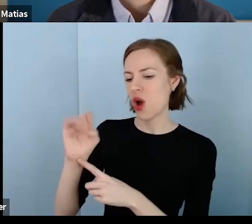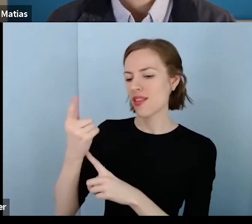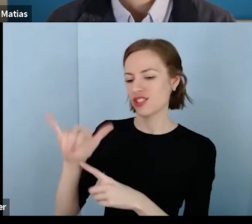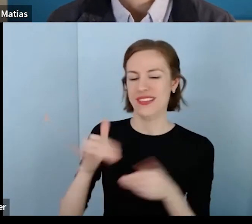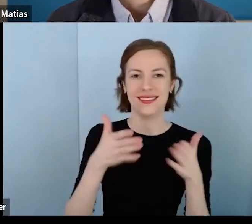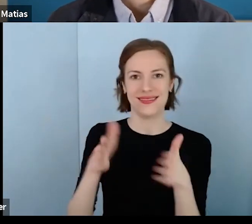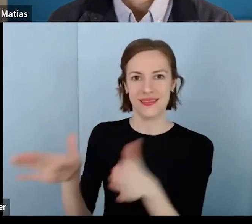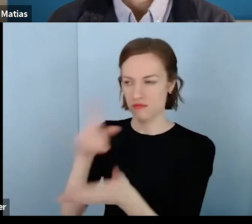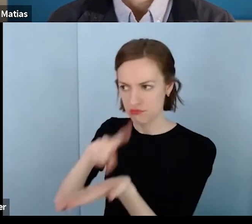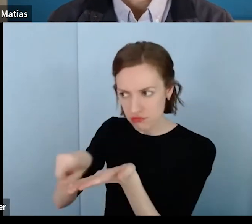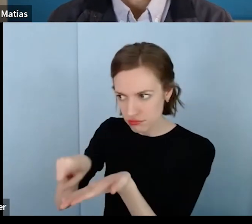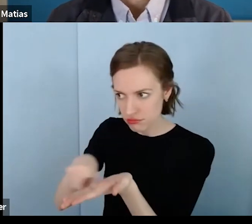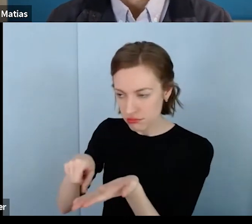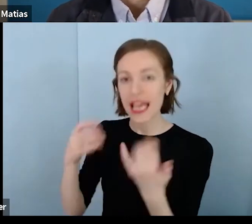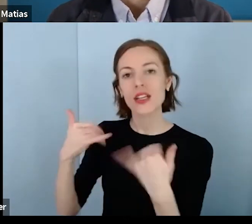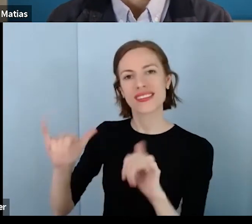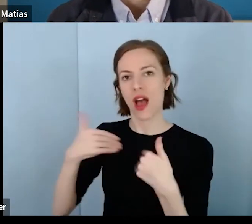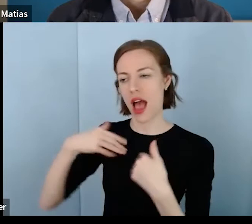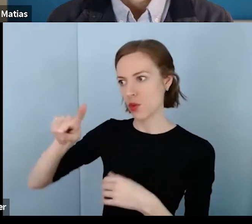that corporations would never entertain.